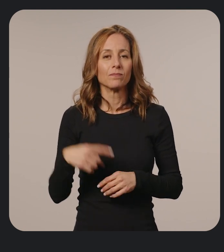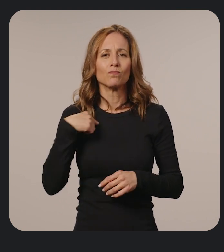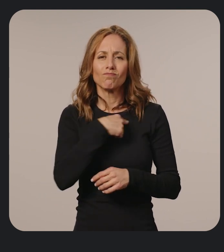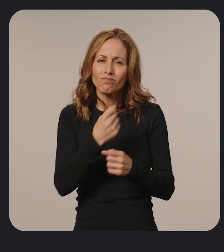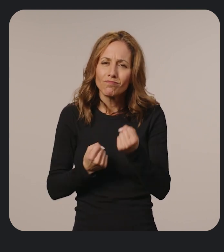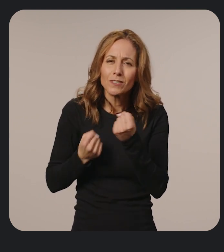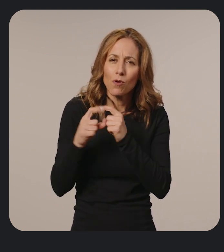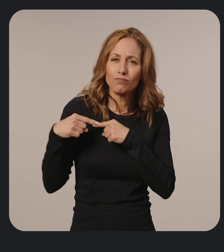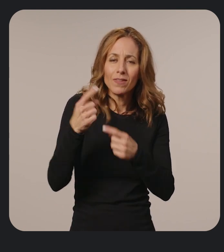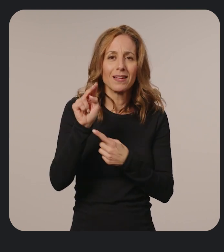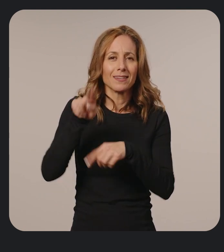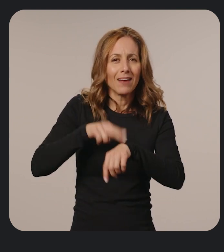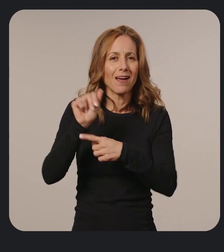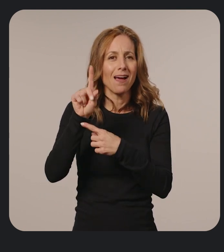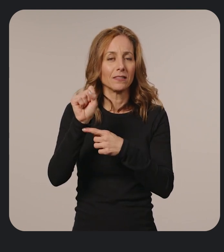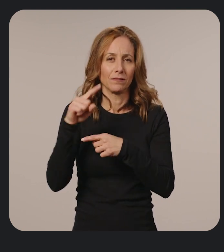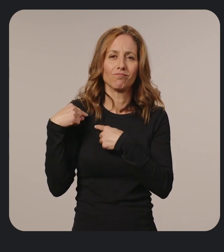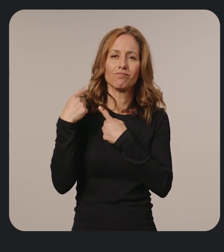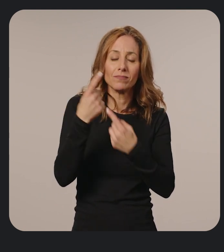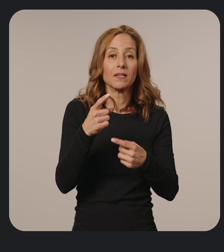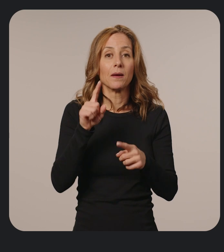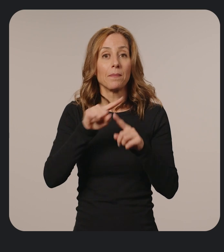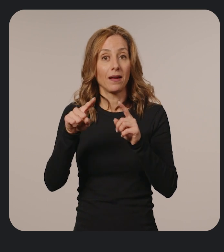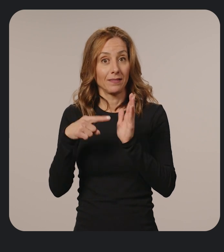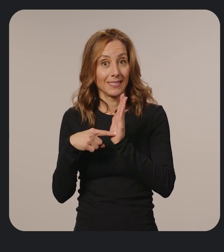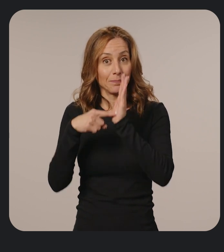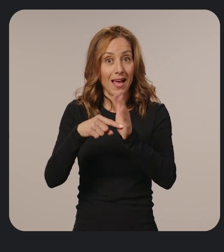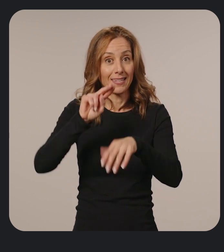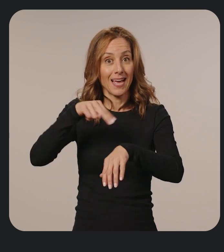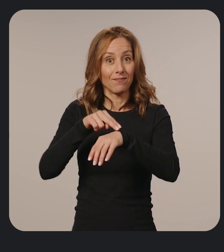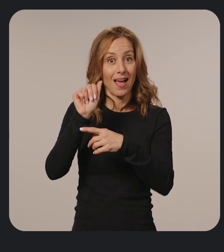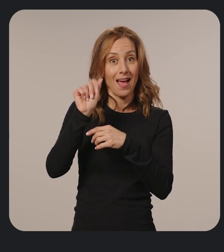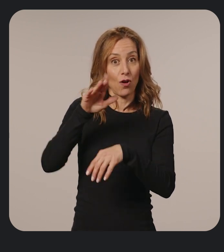with the UI of an app. We've supported Native Ads for a while,